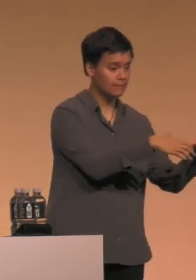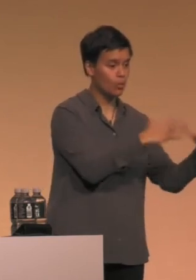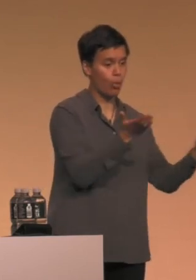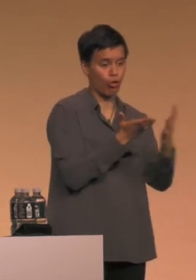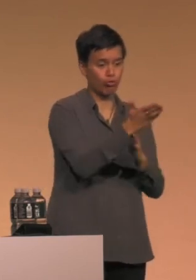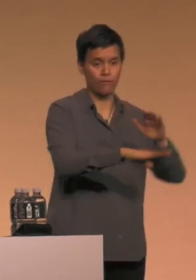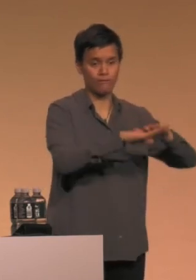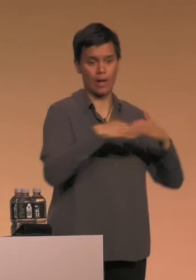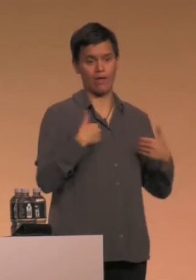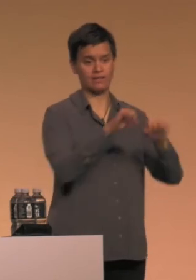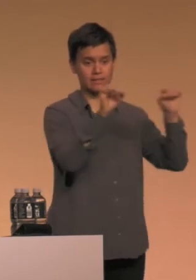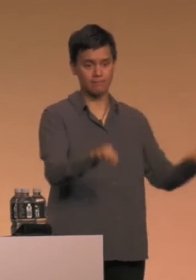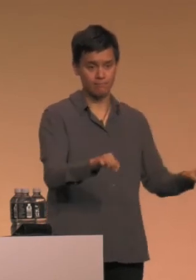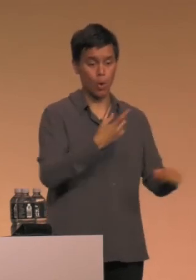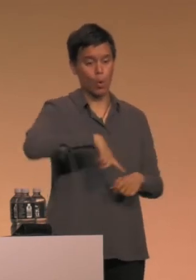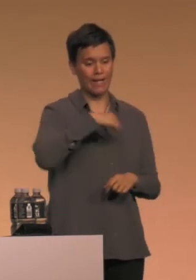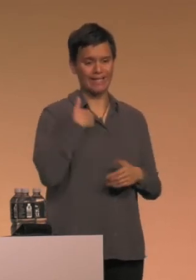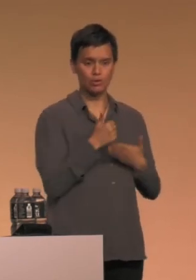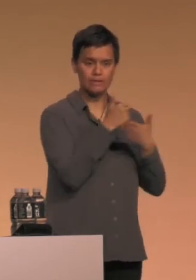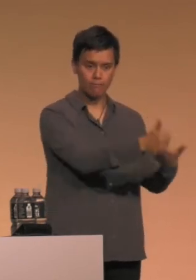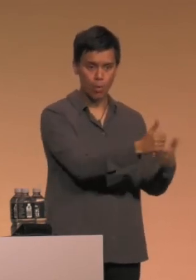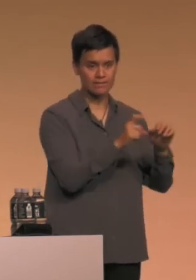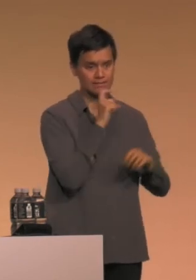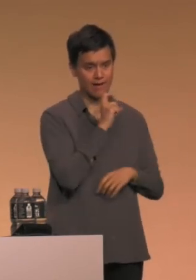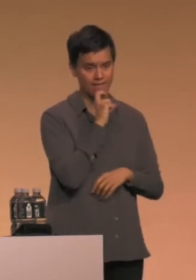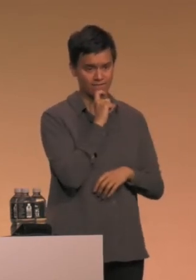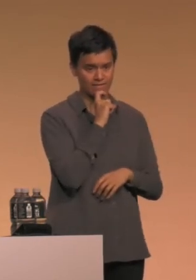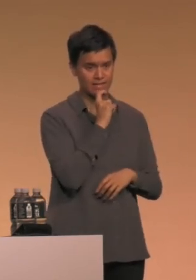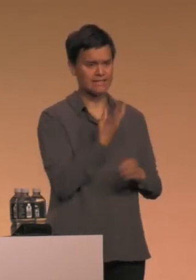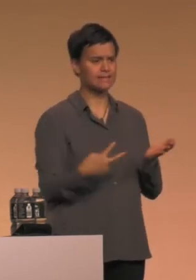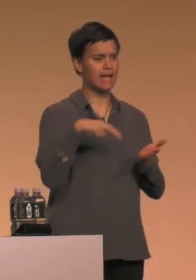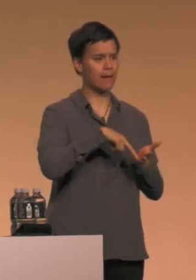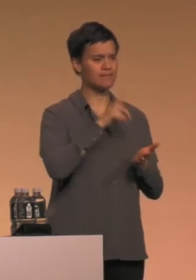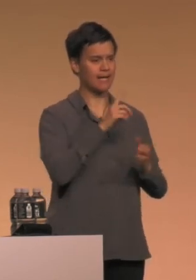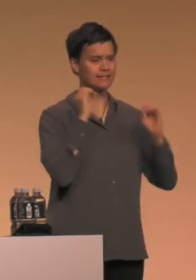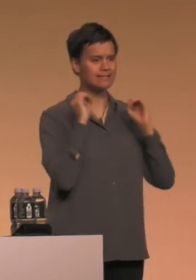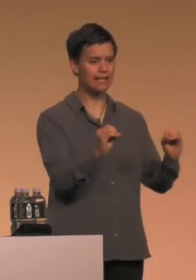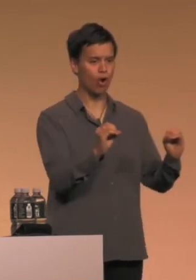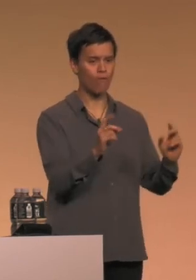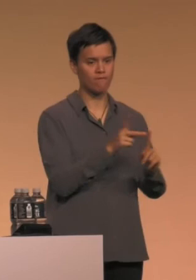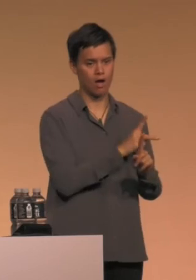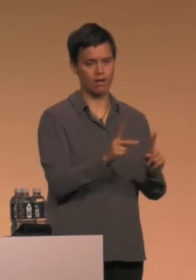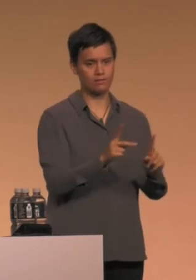We need to support staff by taking a stand for zero tolerance of violence and aggression towards health care staff.